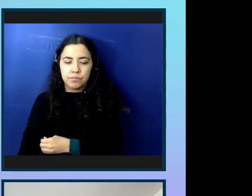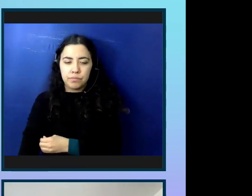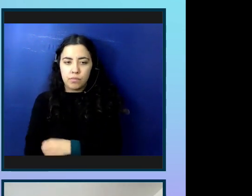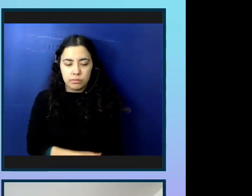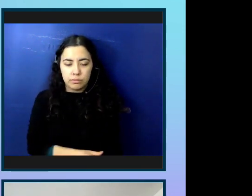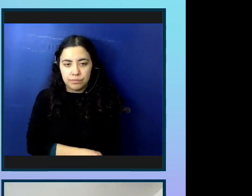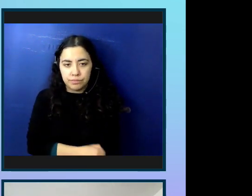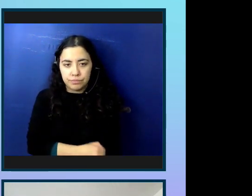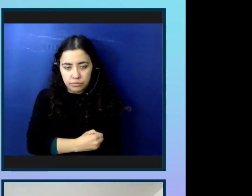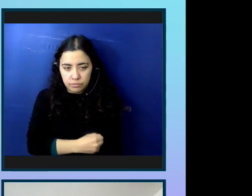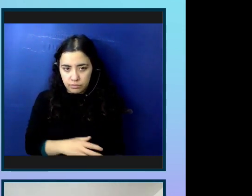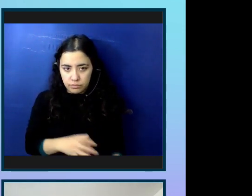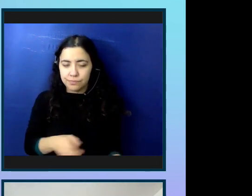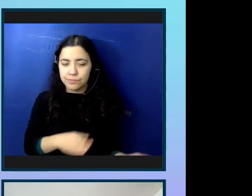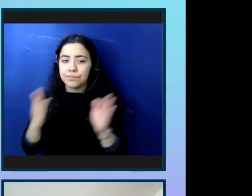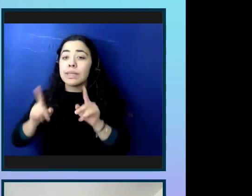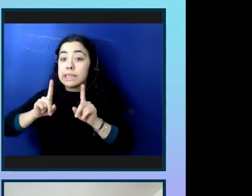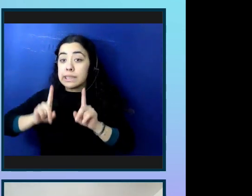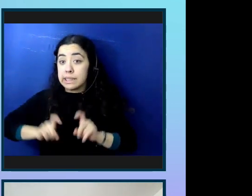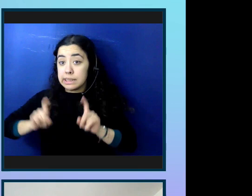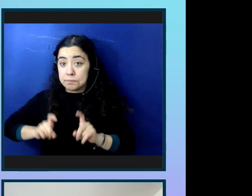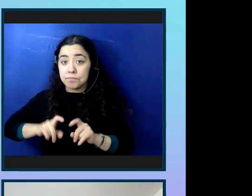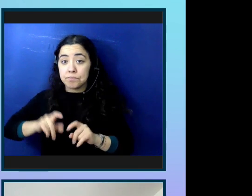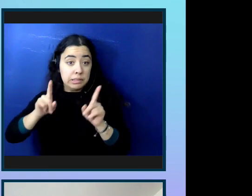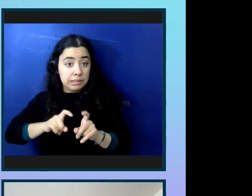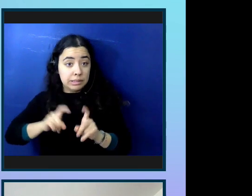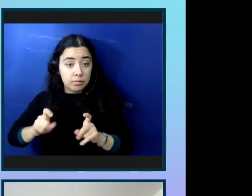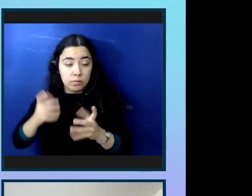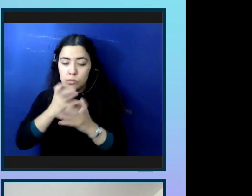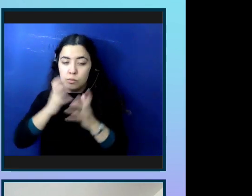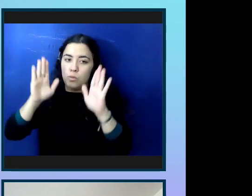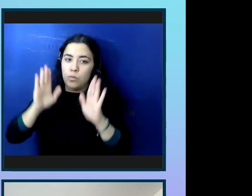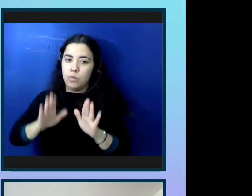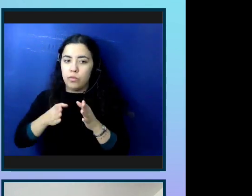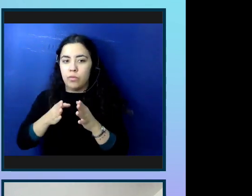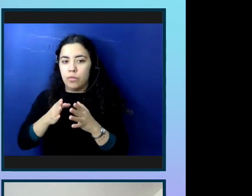Testing. So testing is a really great way to actually validate that what we're designing,